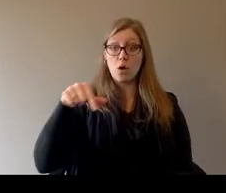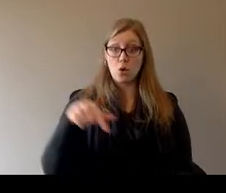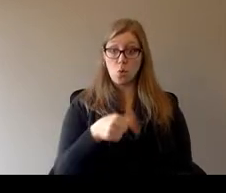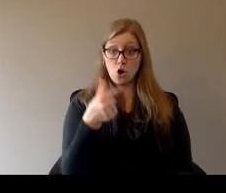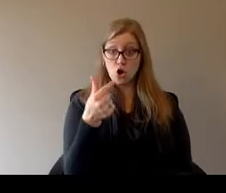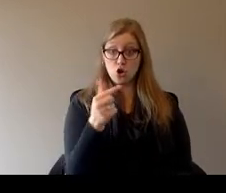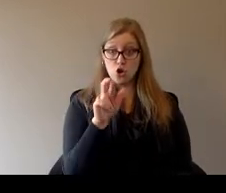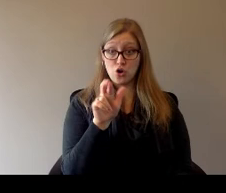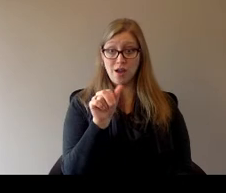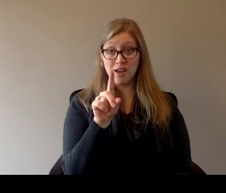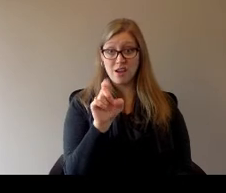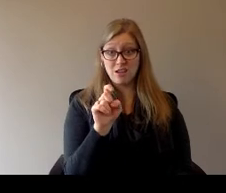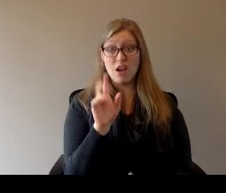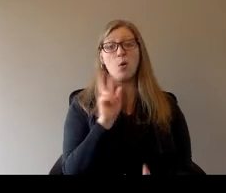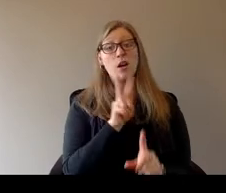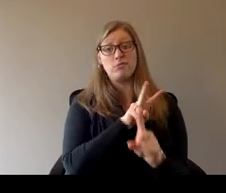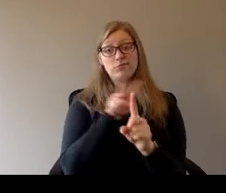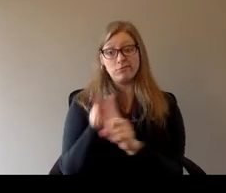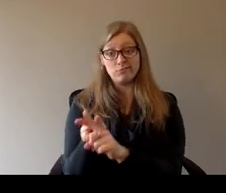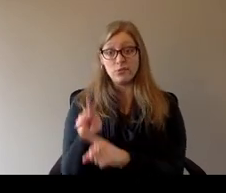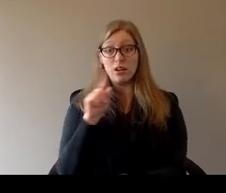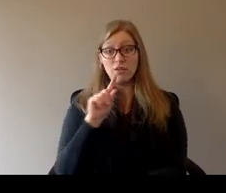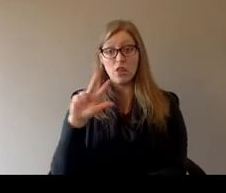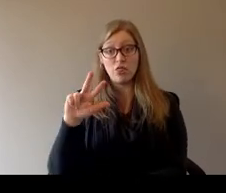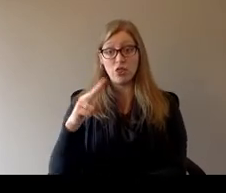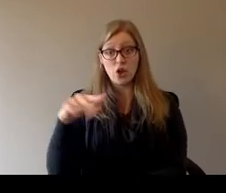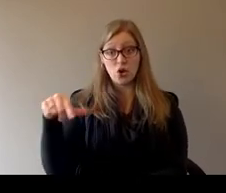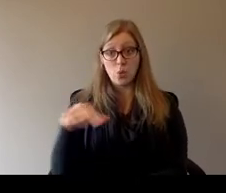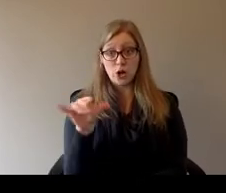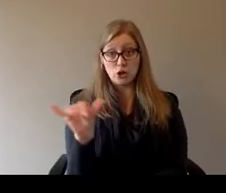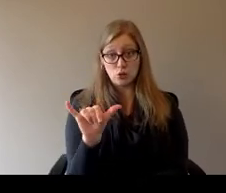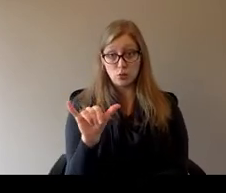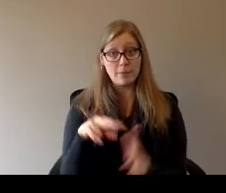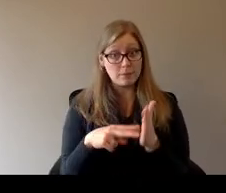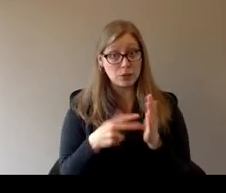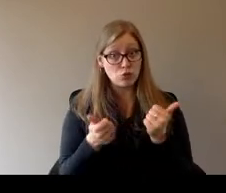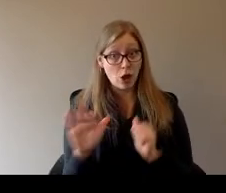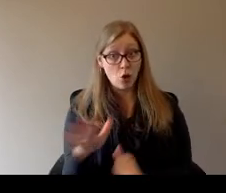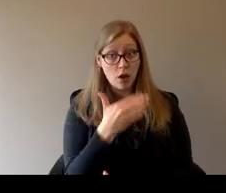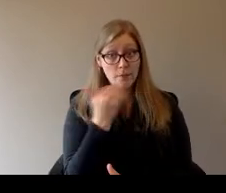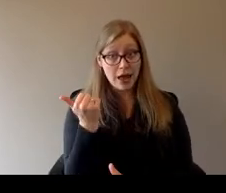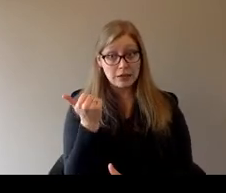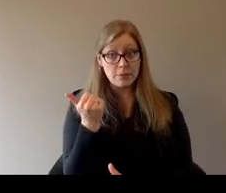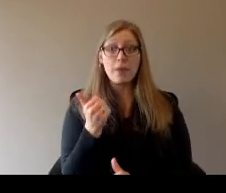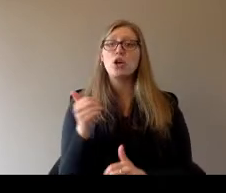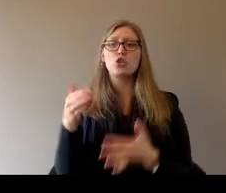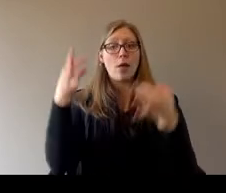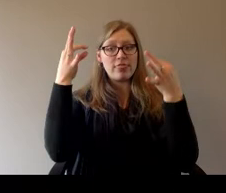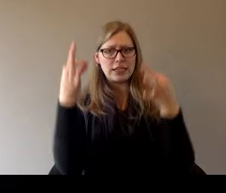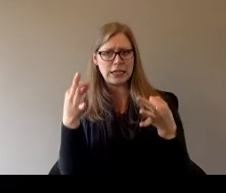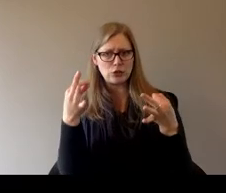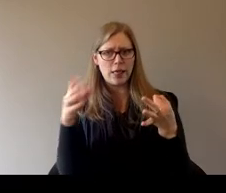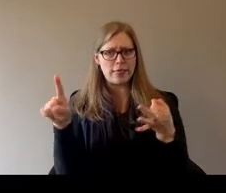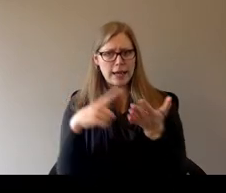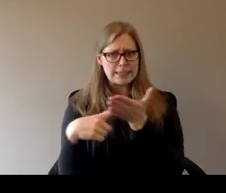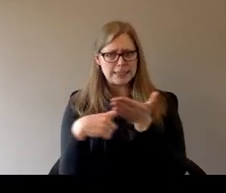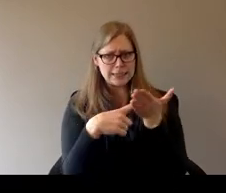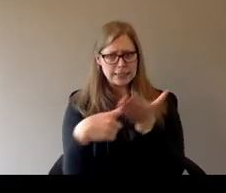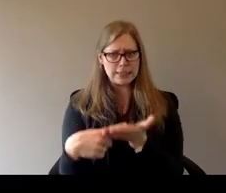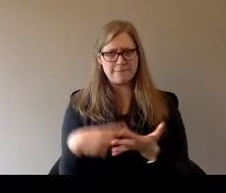So they came to the conclusion, the district decided it wasn't very fair to get to give